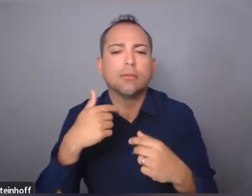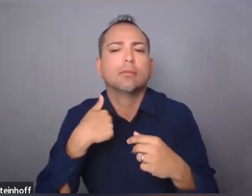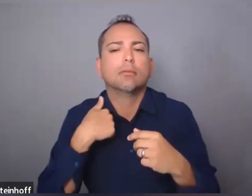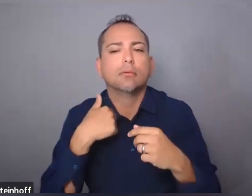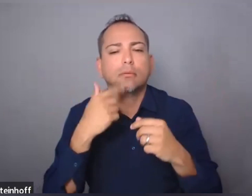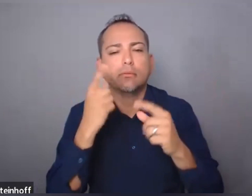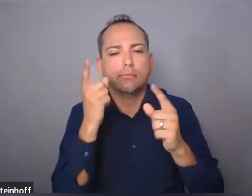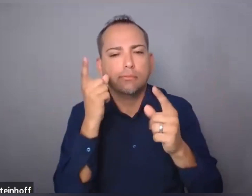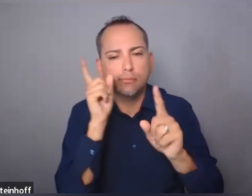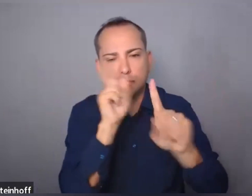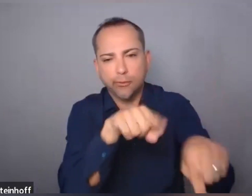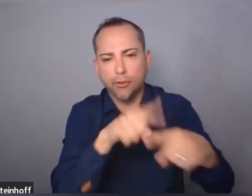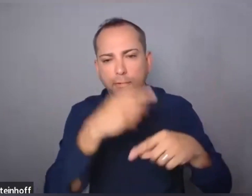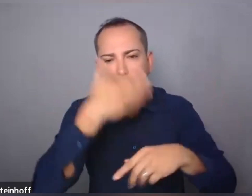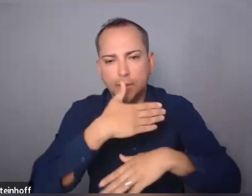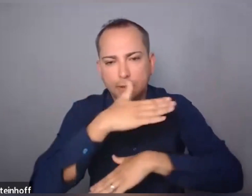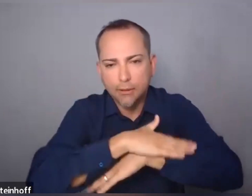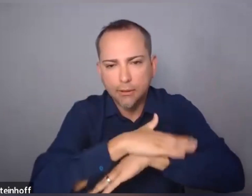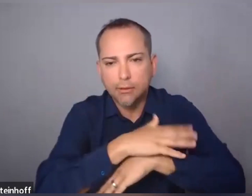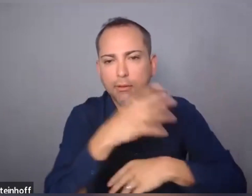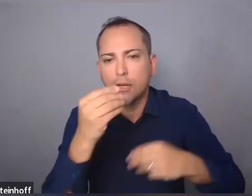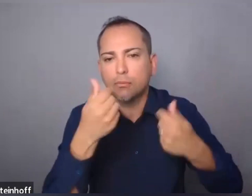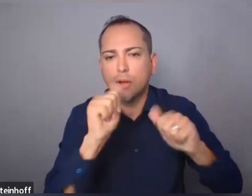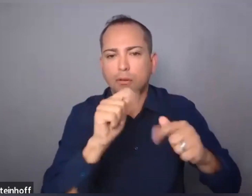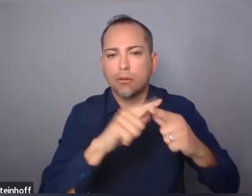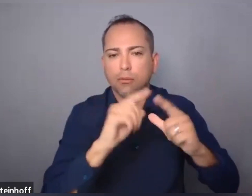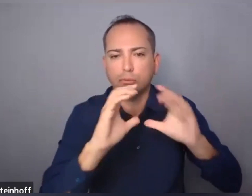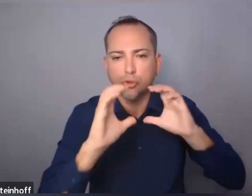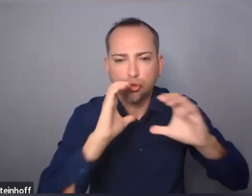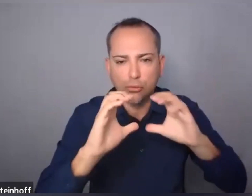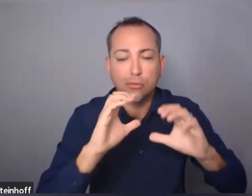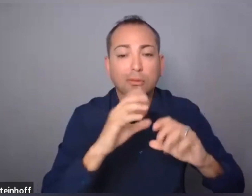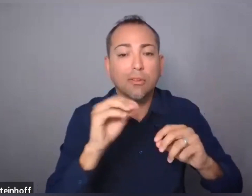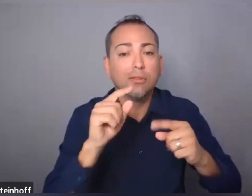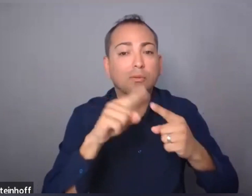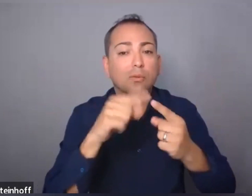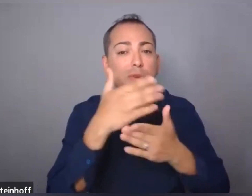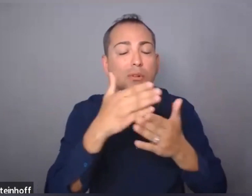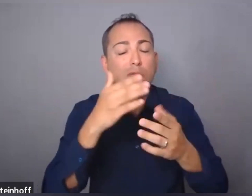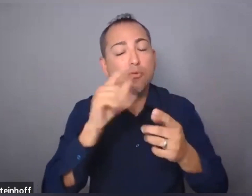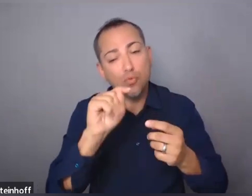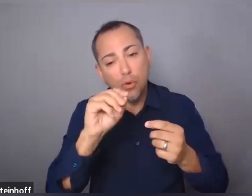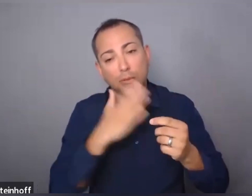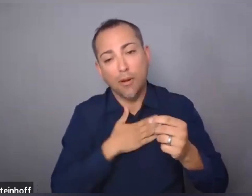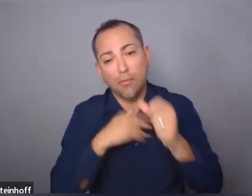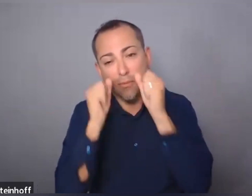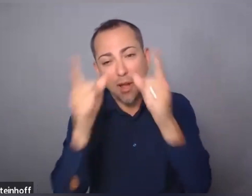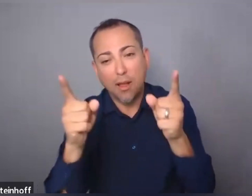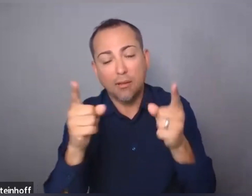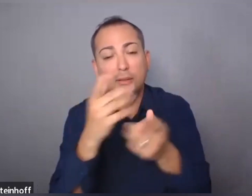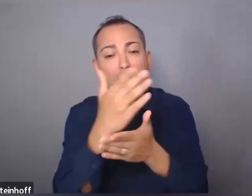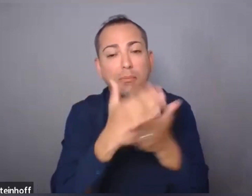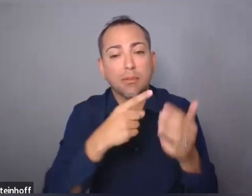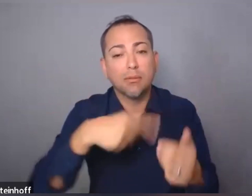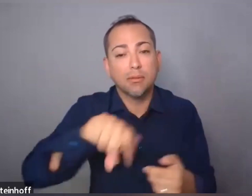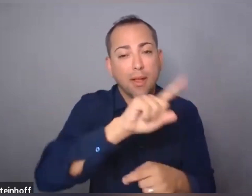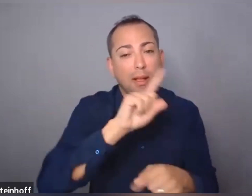to the Mall, or whatever it is, whenever I go to communicate with someone at any point.